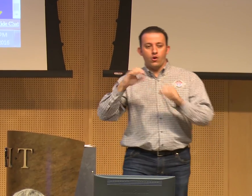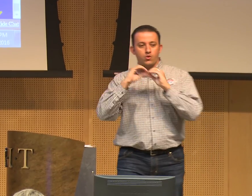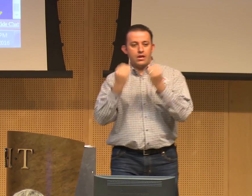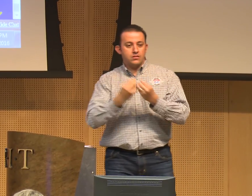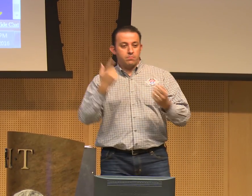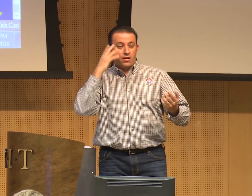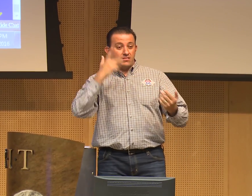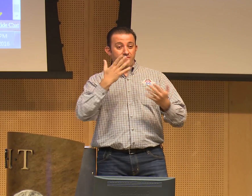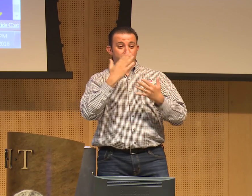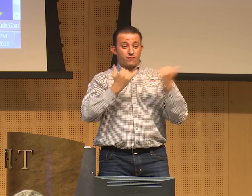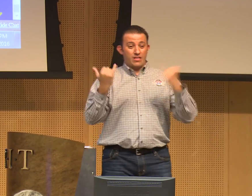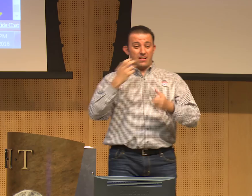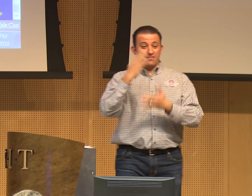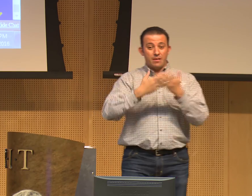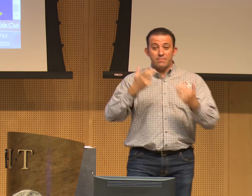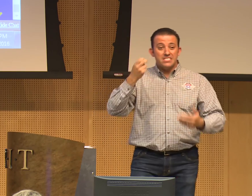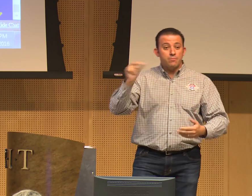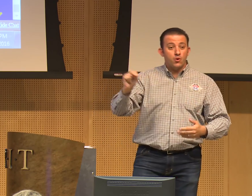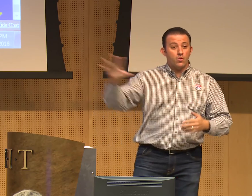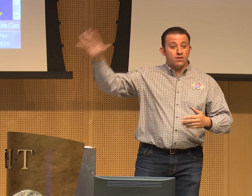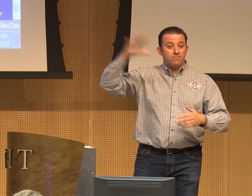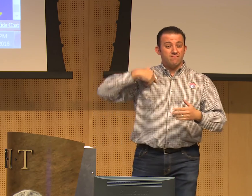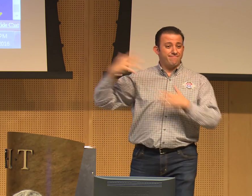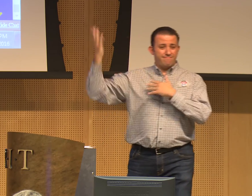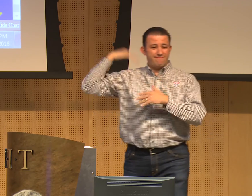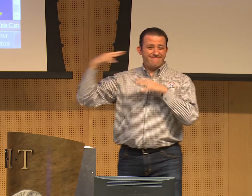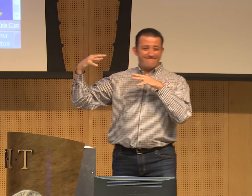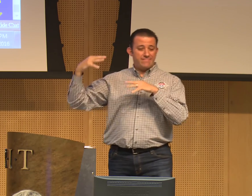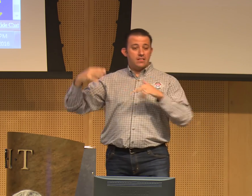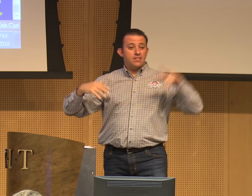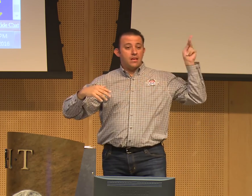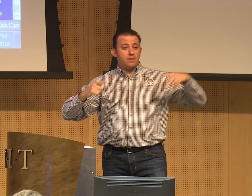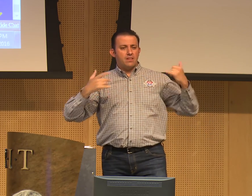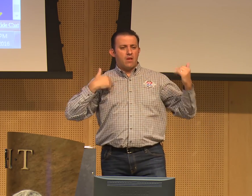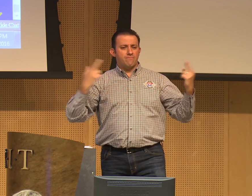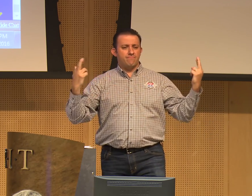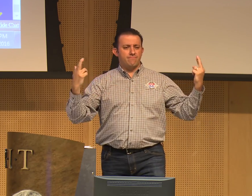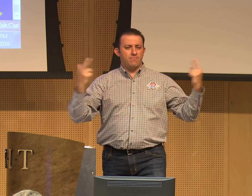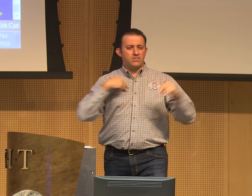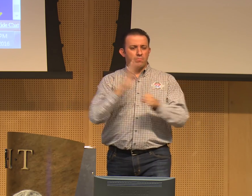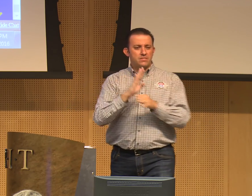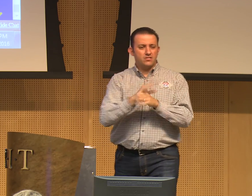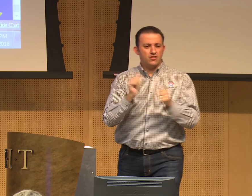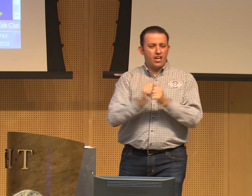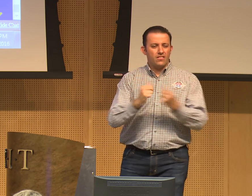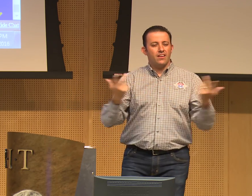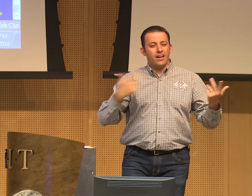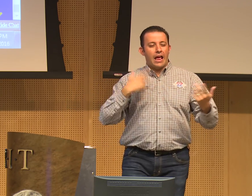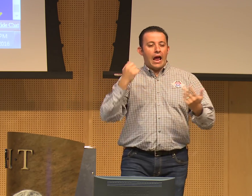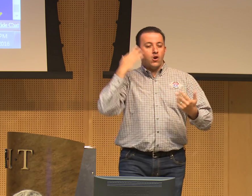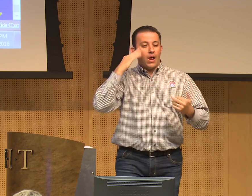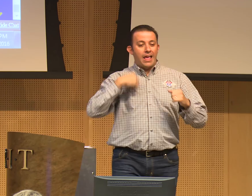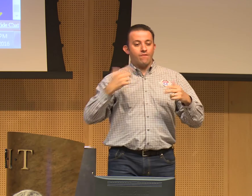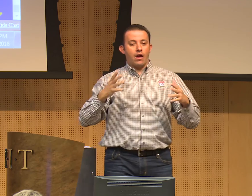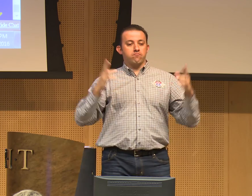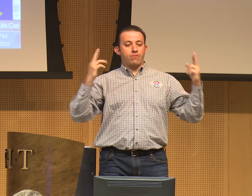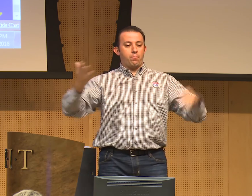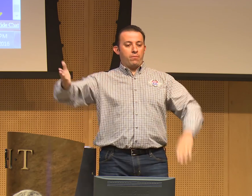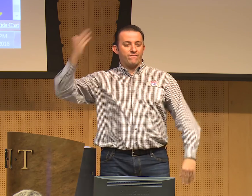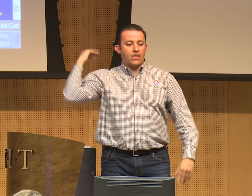It's about collaboration. At the end of the day-- you know, Sigma Nu was a different organization than mine, but now I'm friends with some of the Sigma Nu brothers